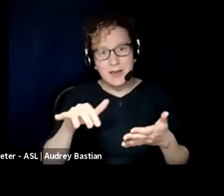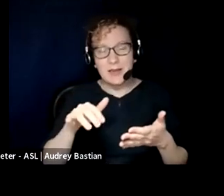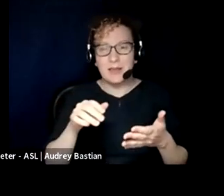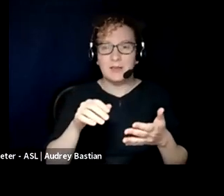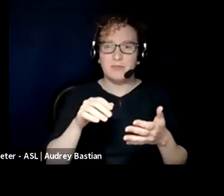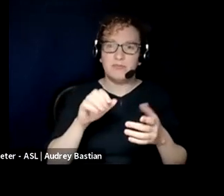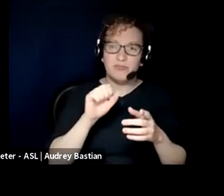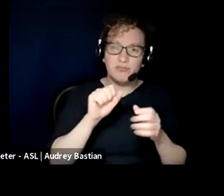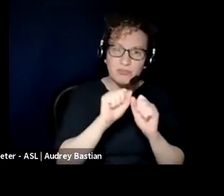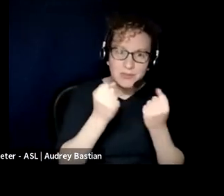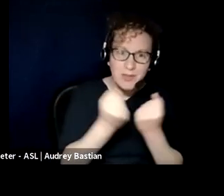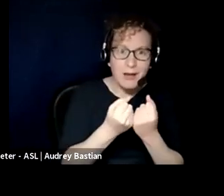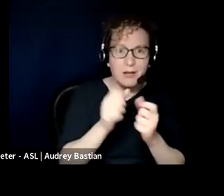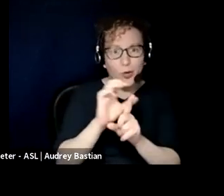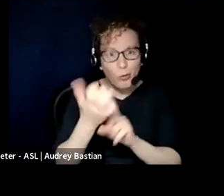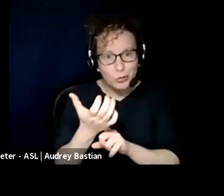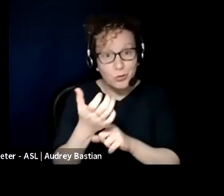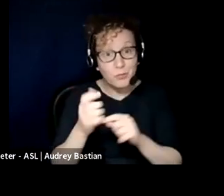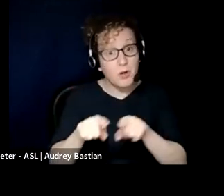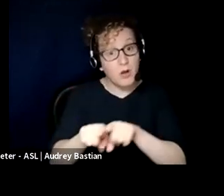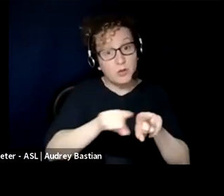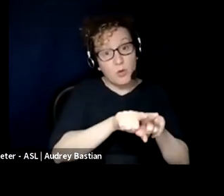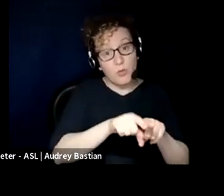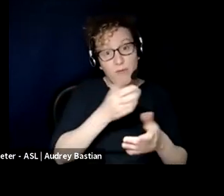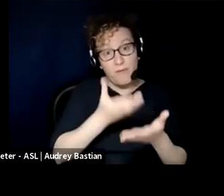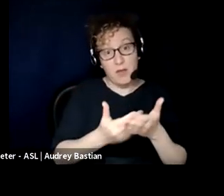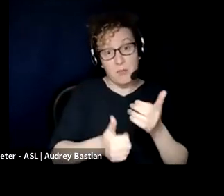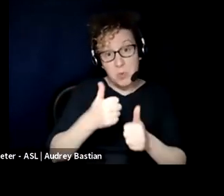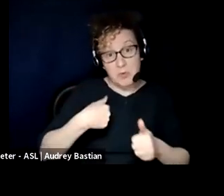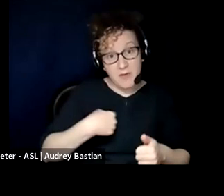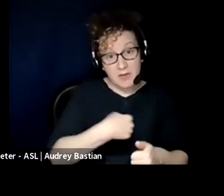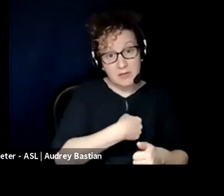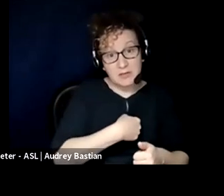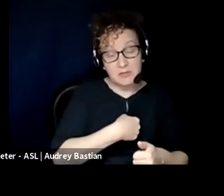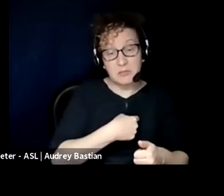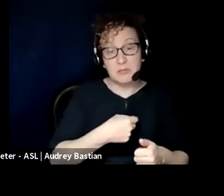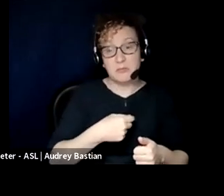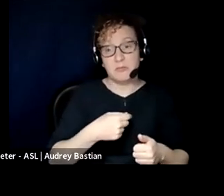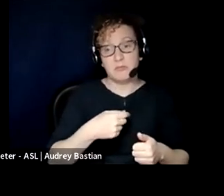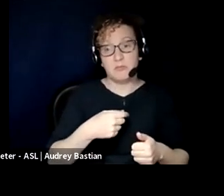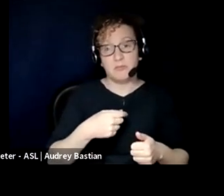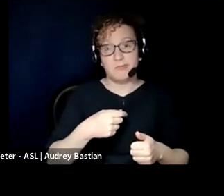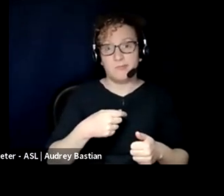but also the fact that most of us, if not all of us were either wealthy or upper middle